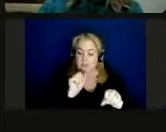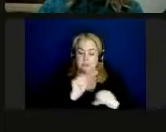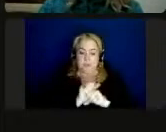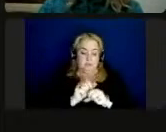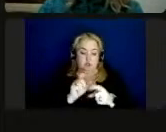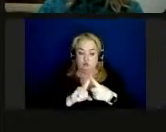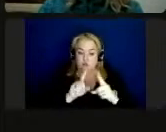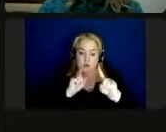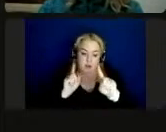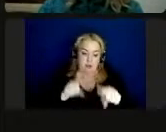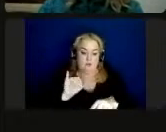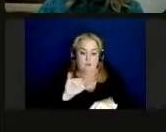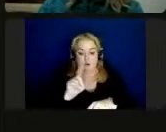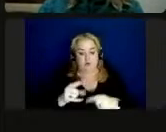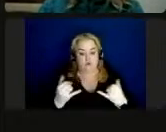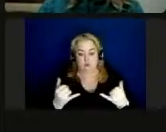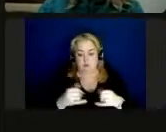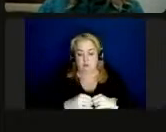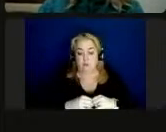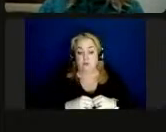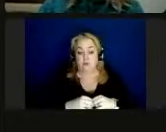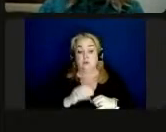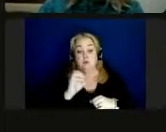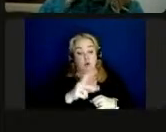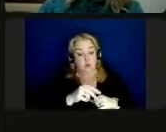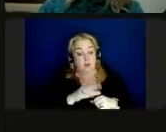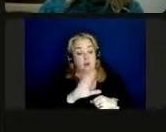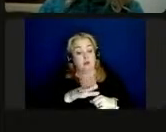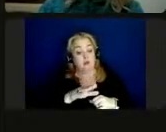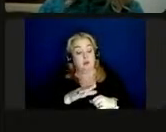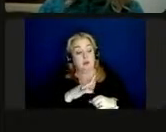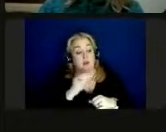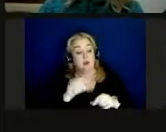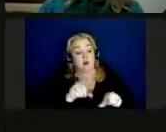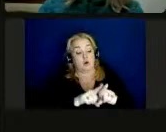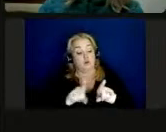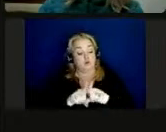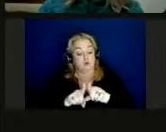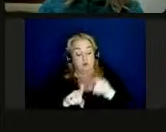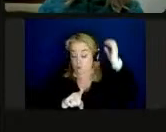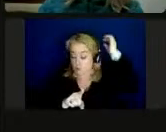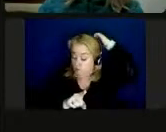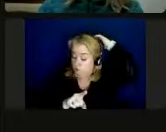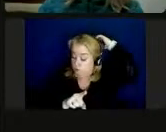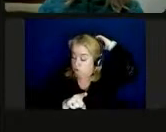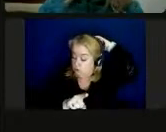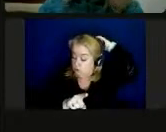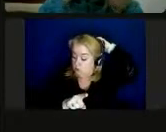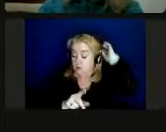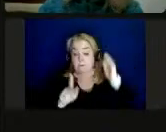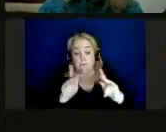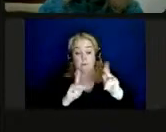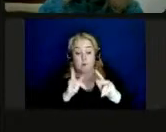BUSINESSES AND SAY I'LL LET YOU CHECK WITH THERE'S I THINK